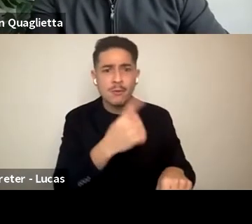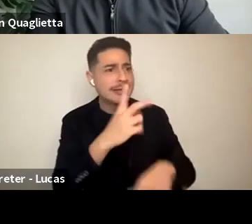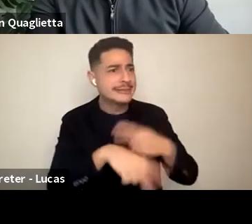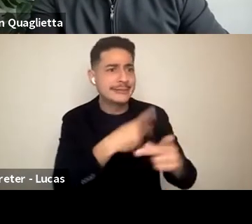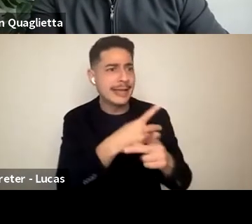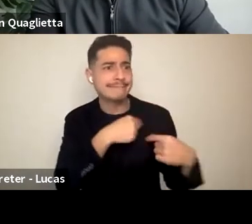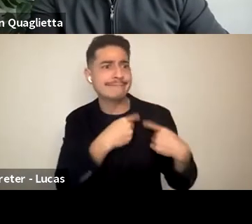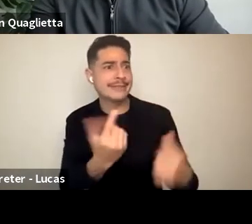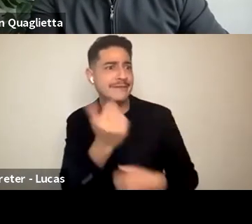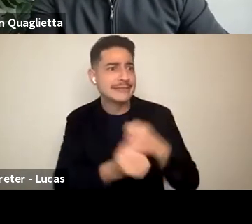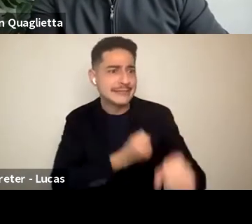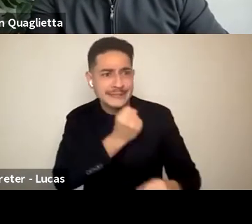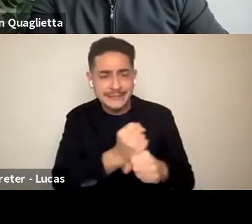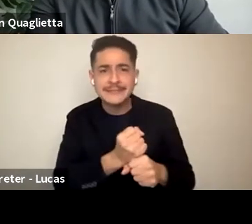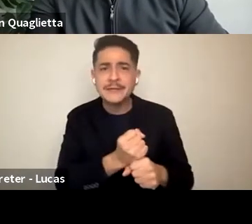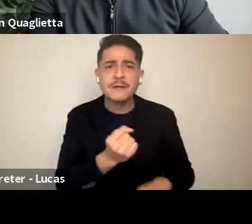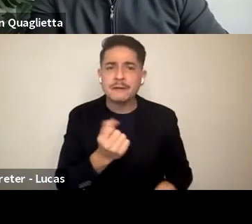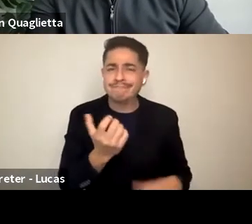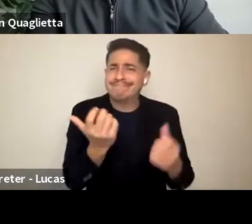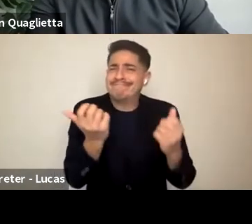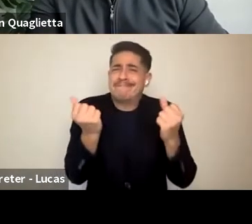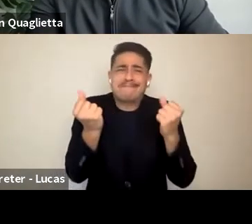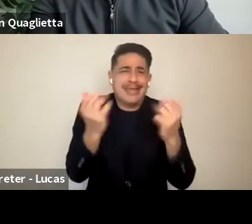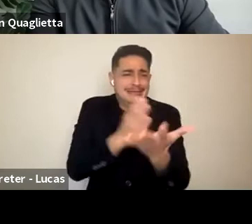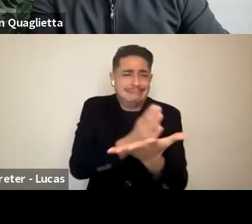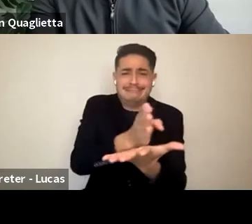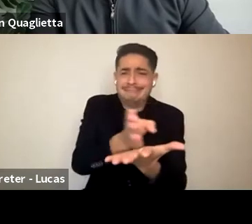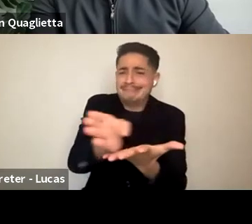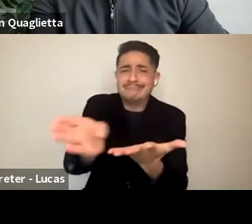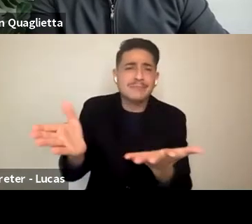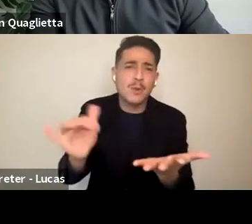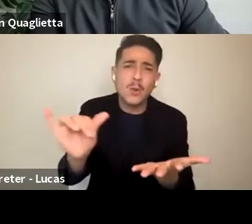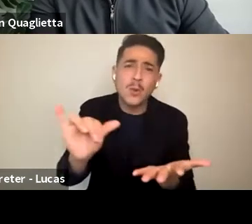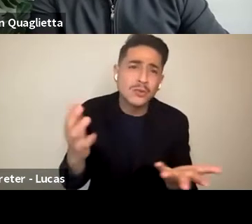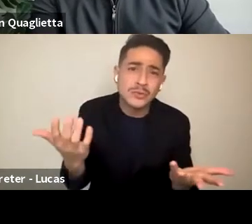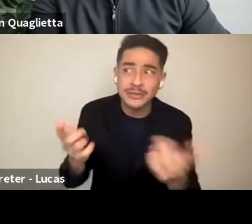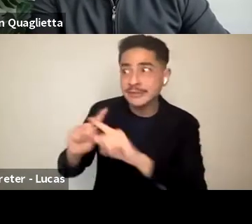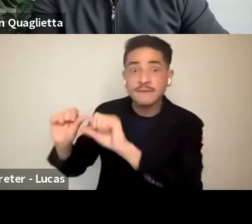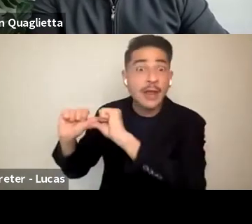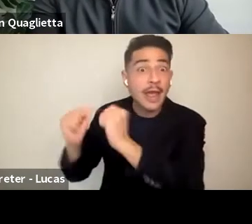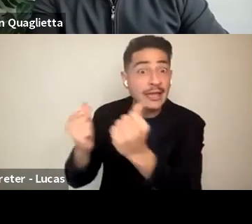so many different types of so you can be looking at you in SEO agencies you can be looking at, so definitely use word